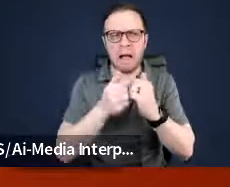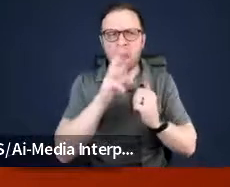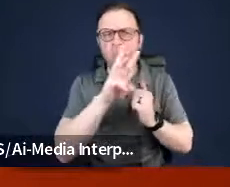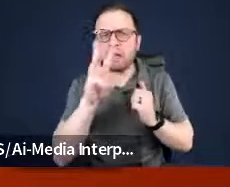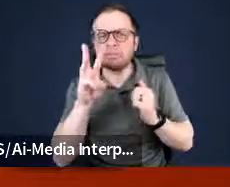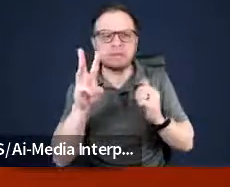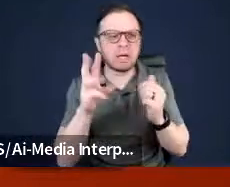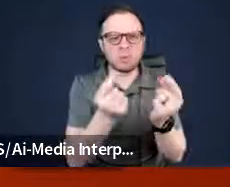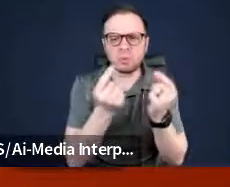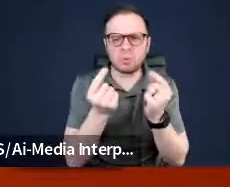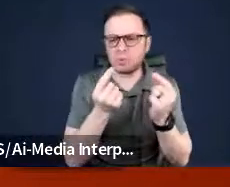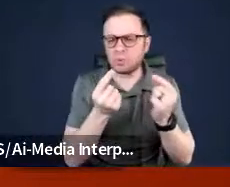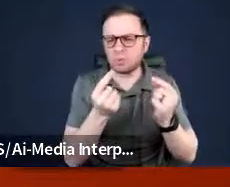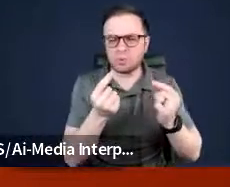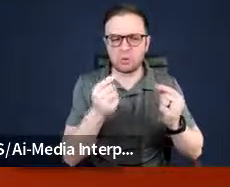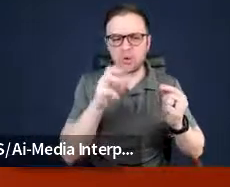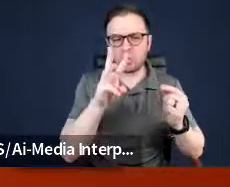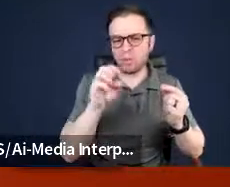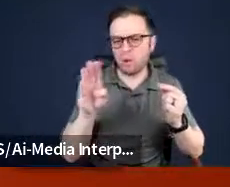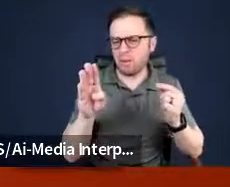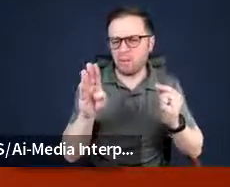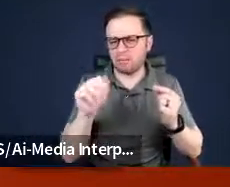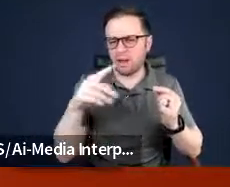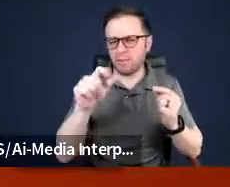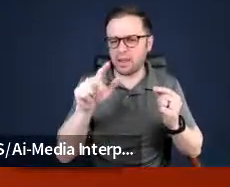that can prevent and end user interacting with a website,